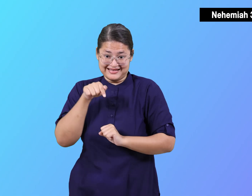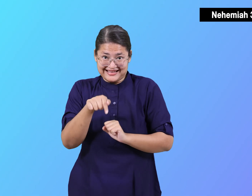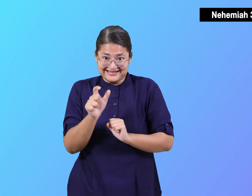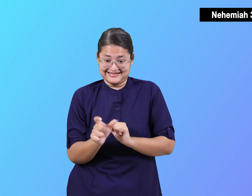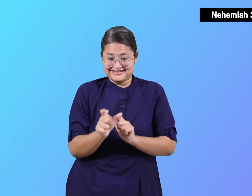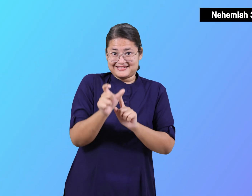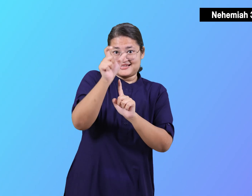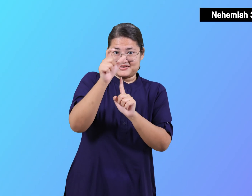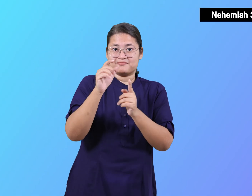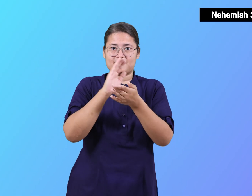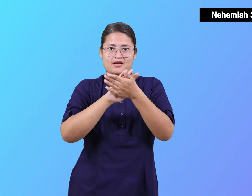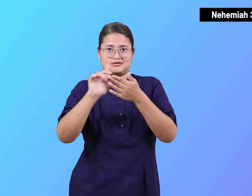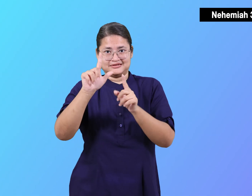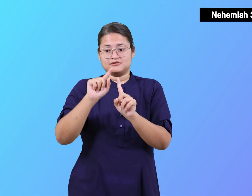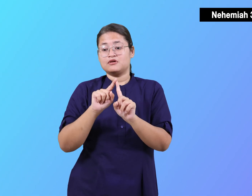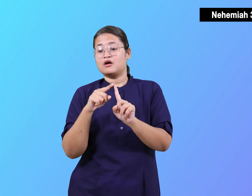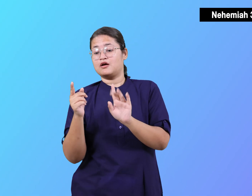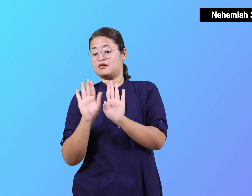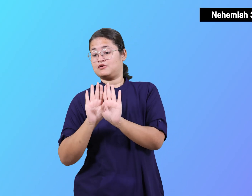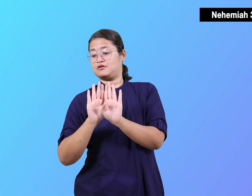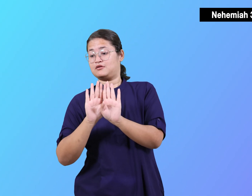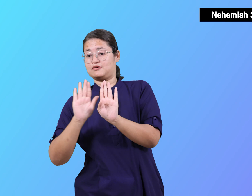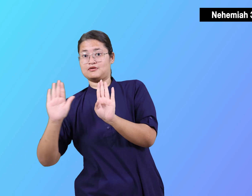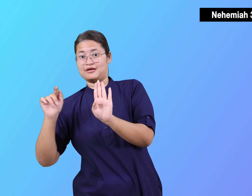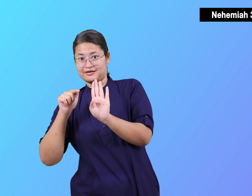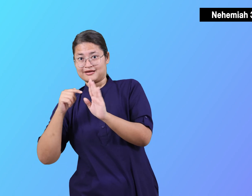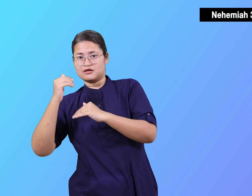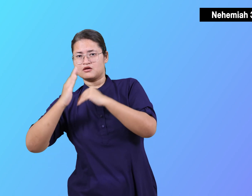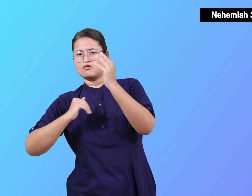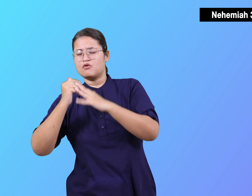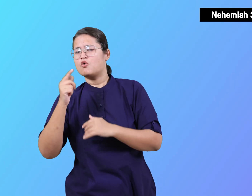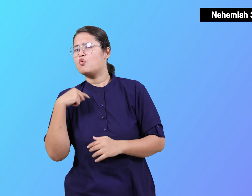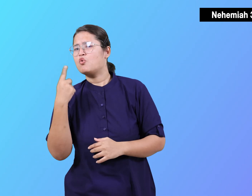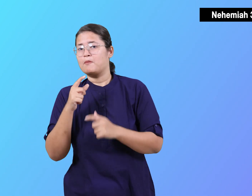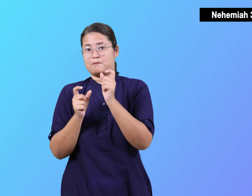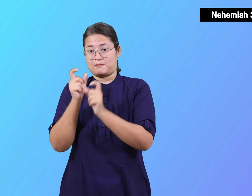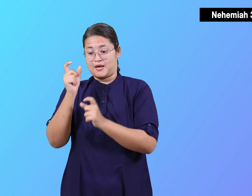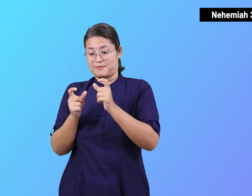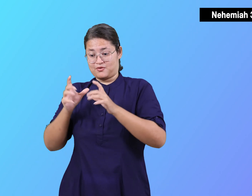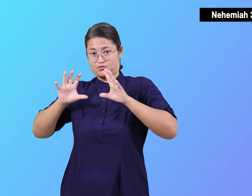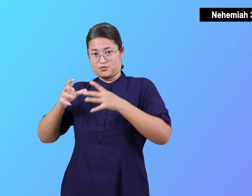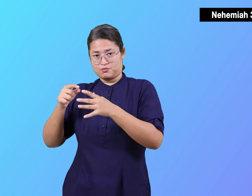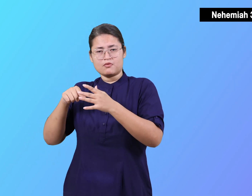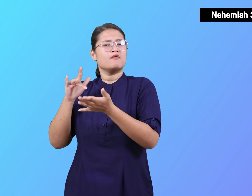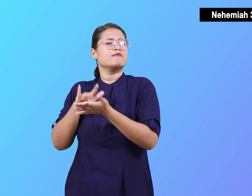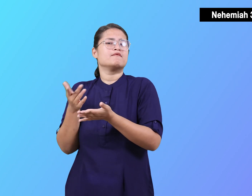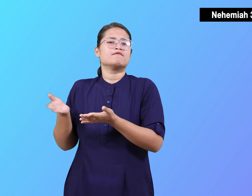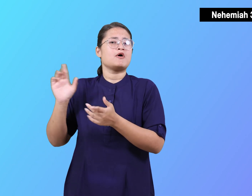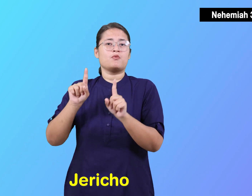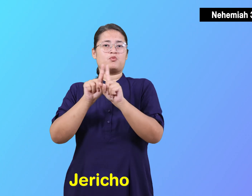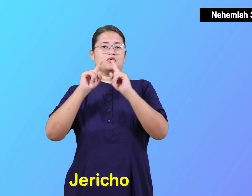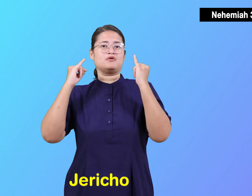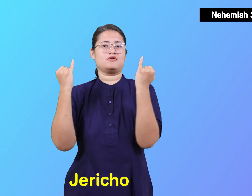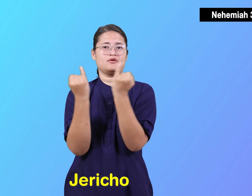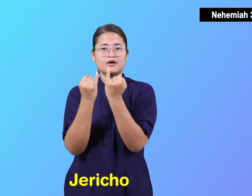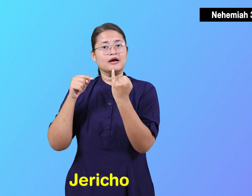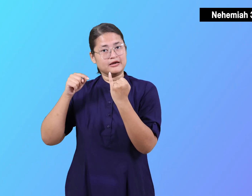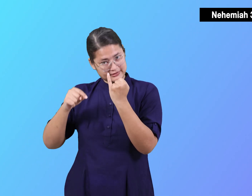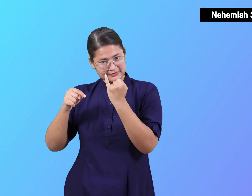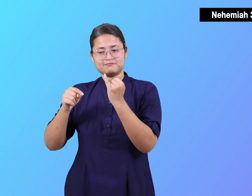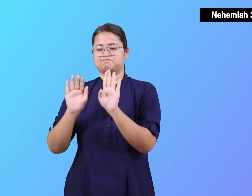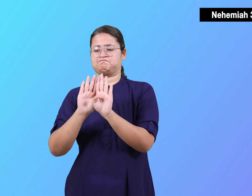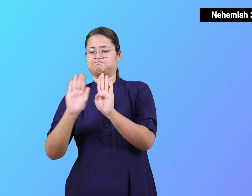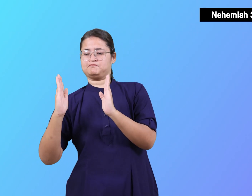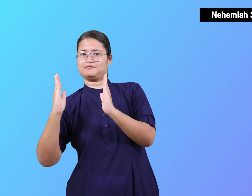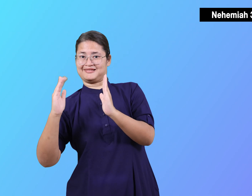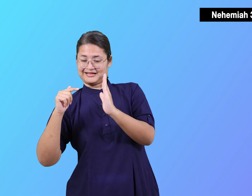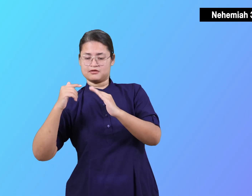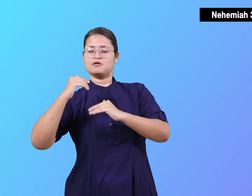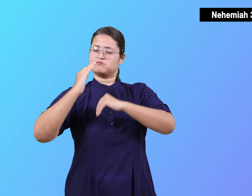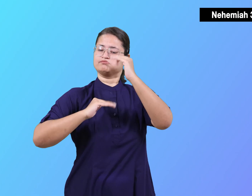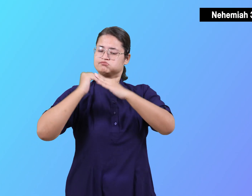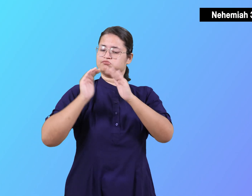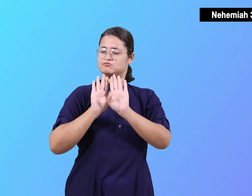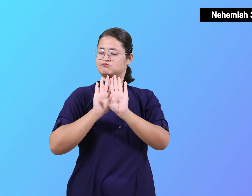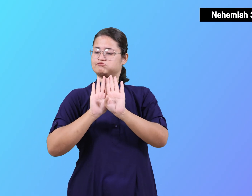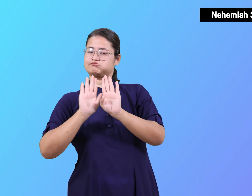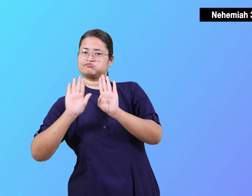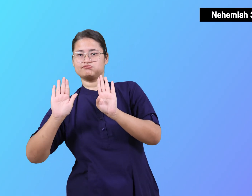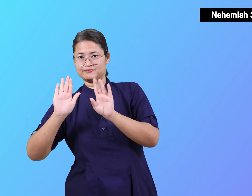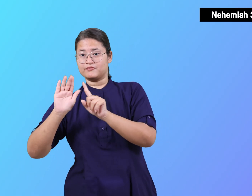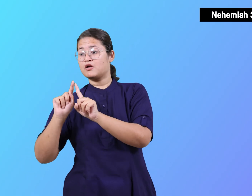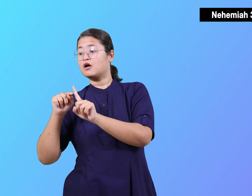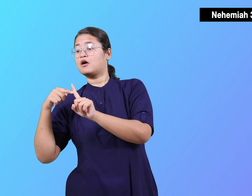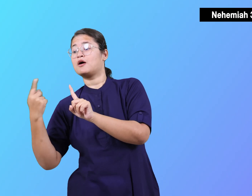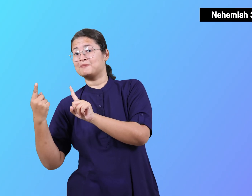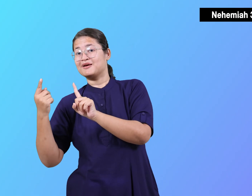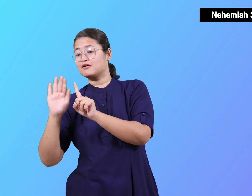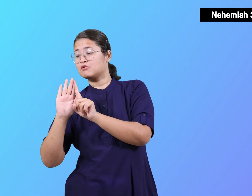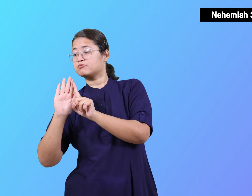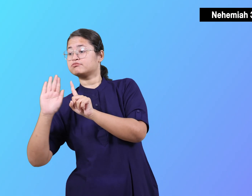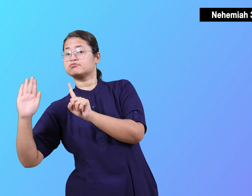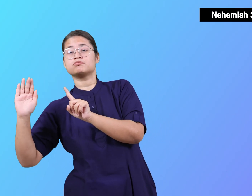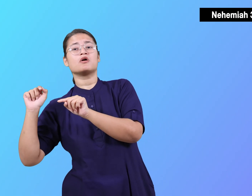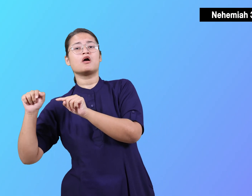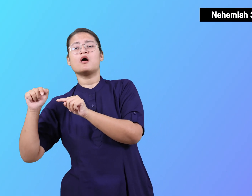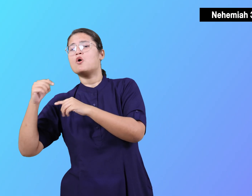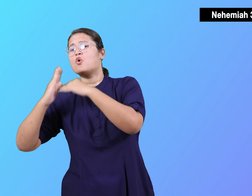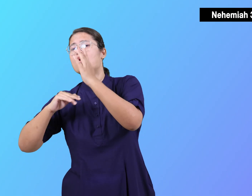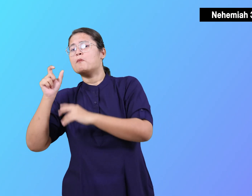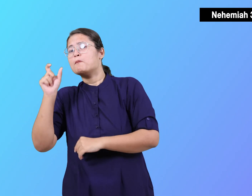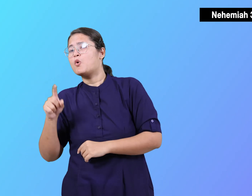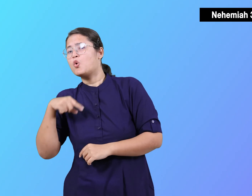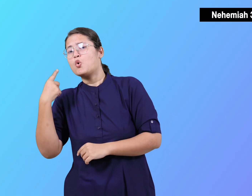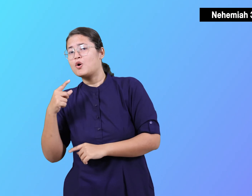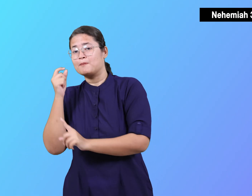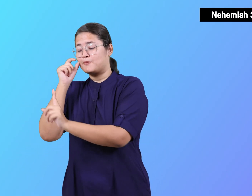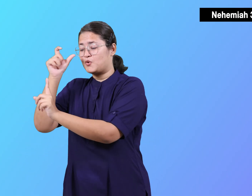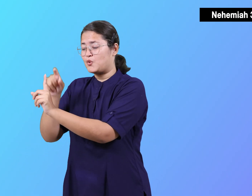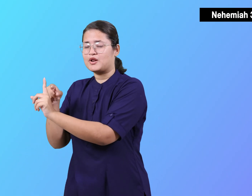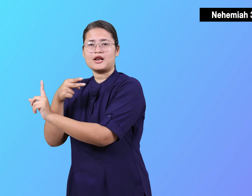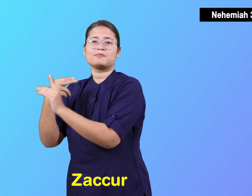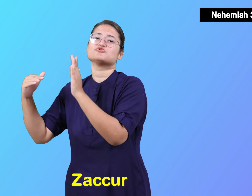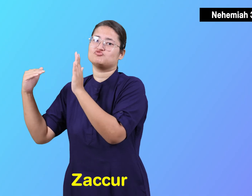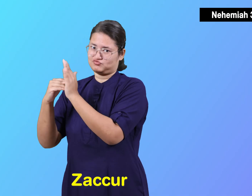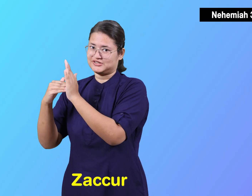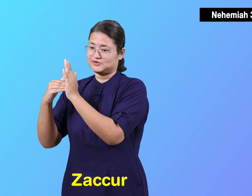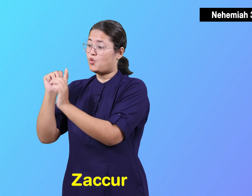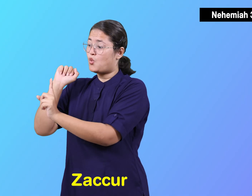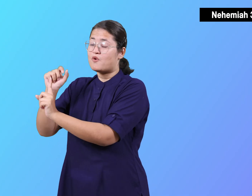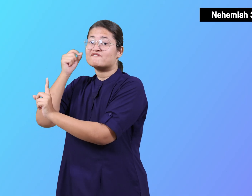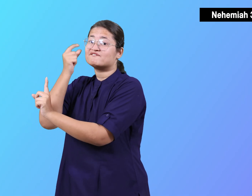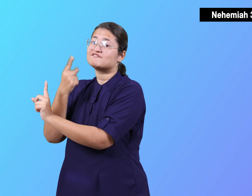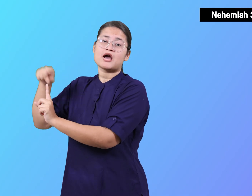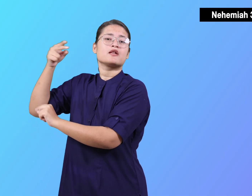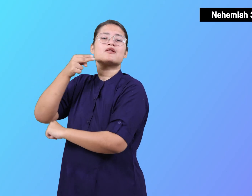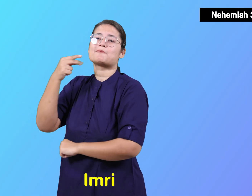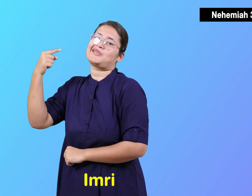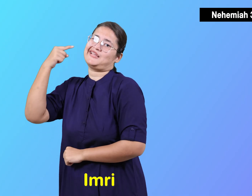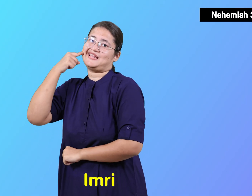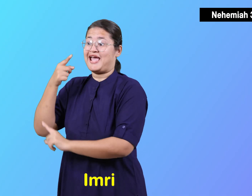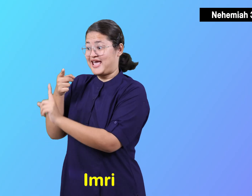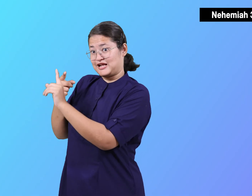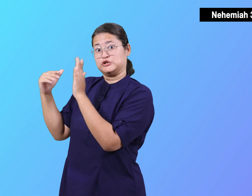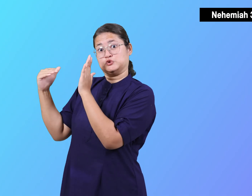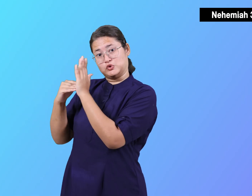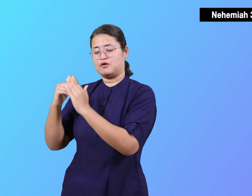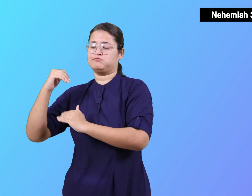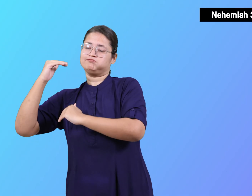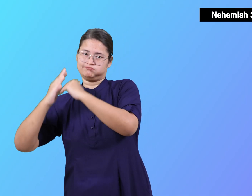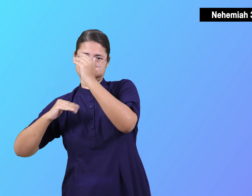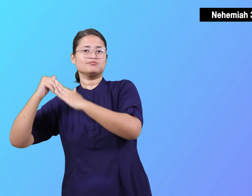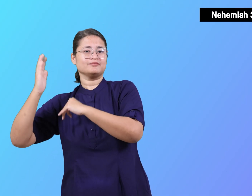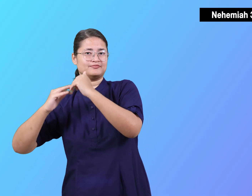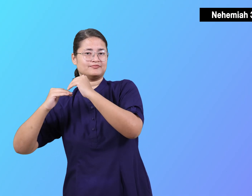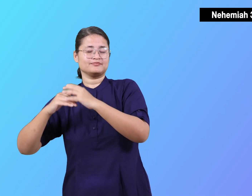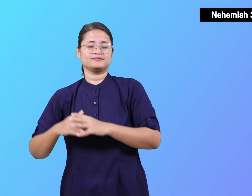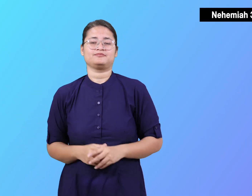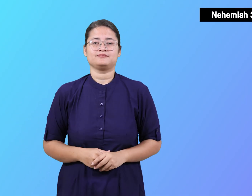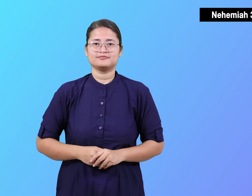The men from Jericho built the wall next to the priests. And Zaccur, son of a man named Imri, built the wall next to the men of Jericho.